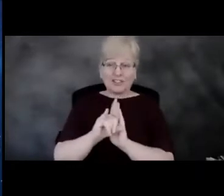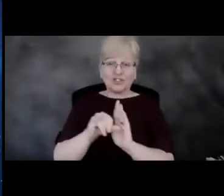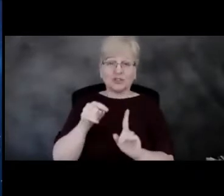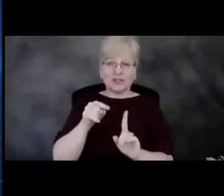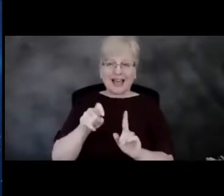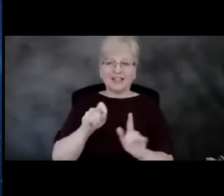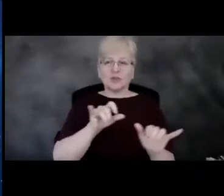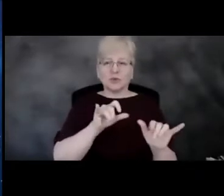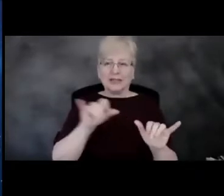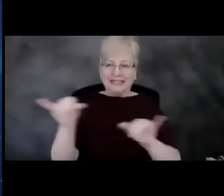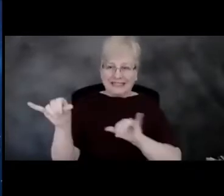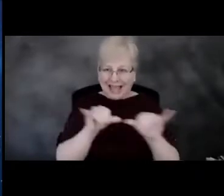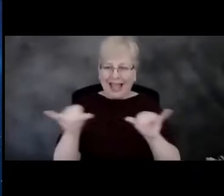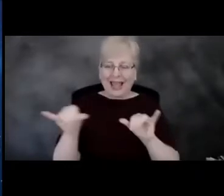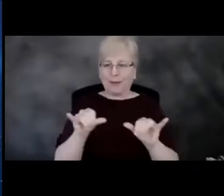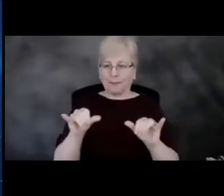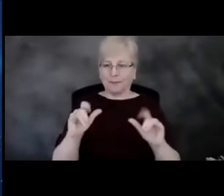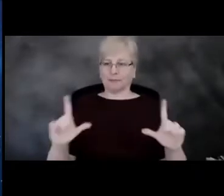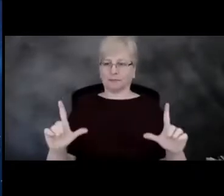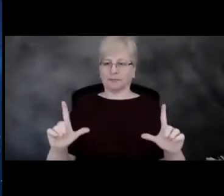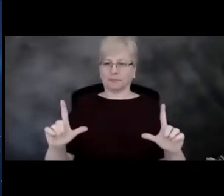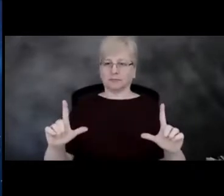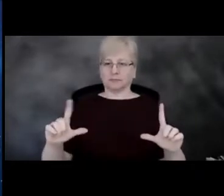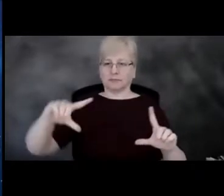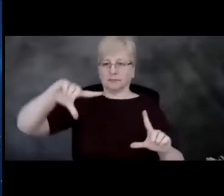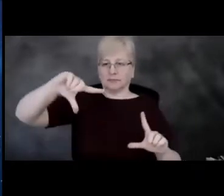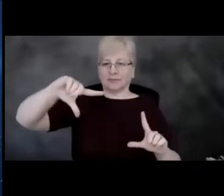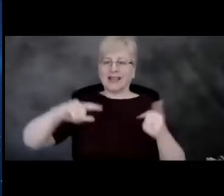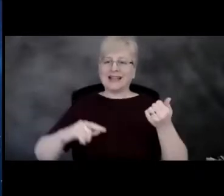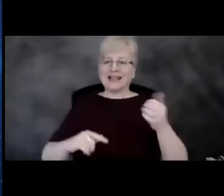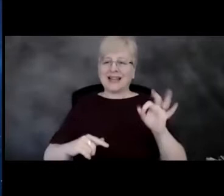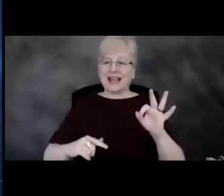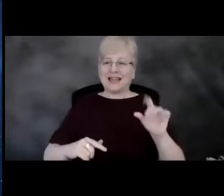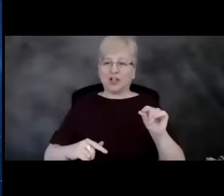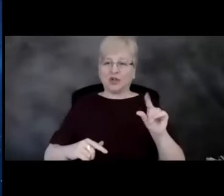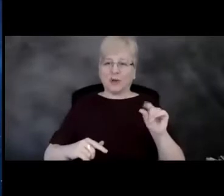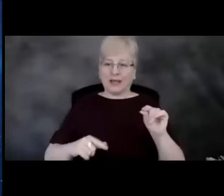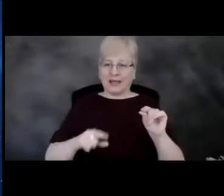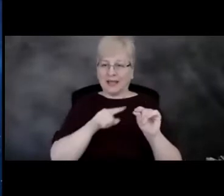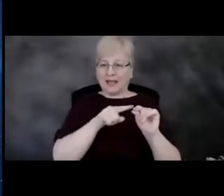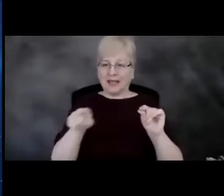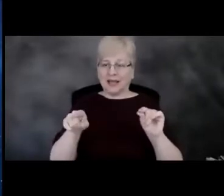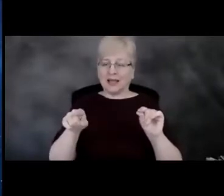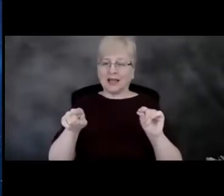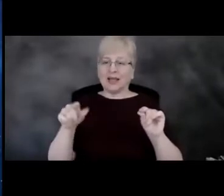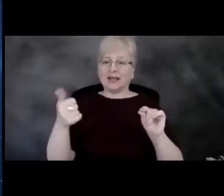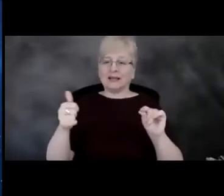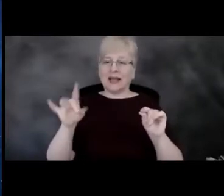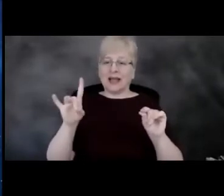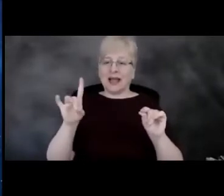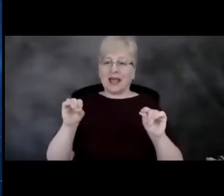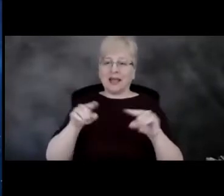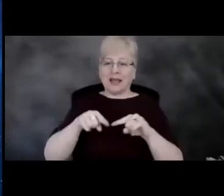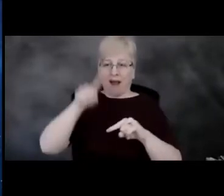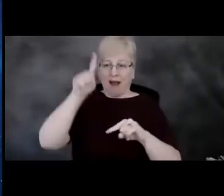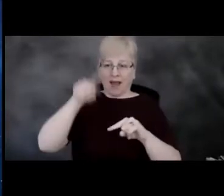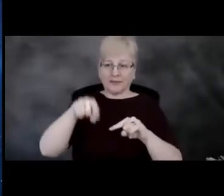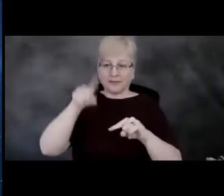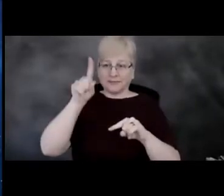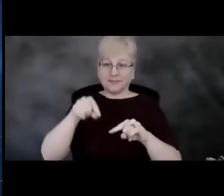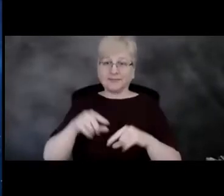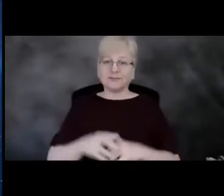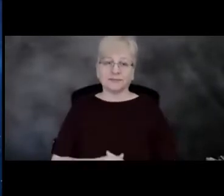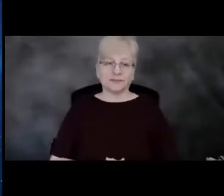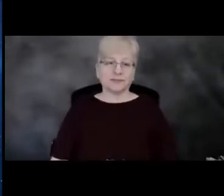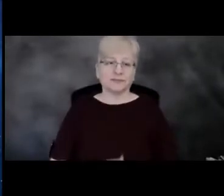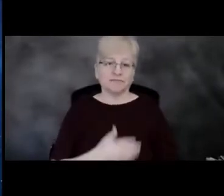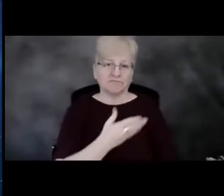and that size, 1920 pixels wide and 18 20 pixels wide.